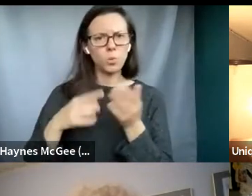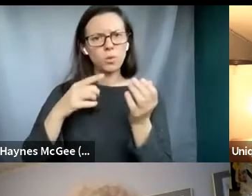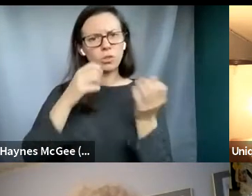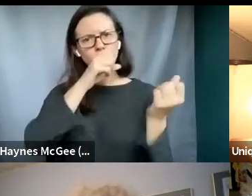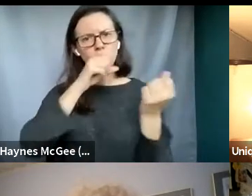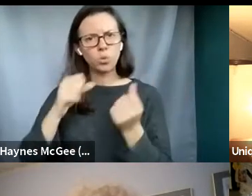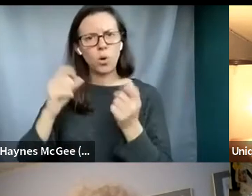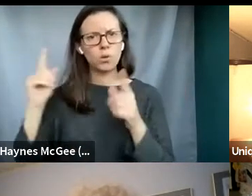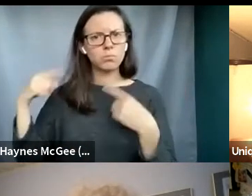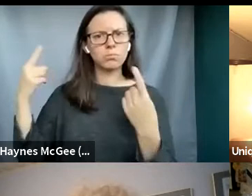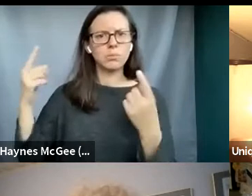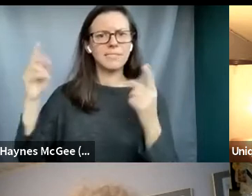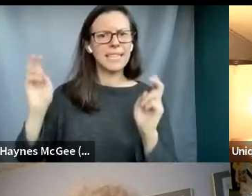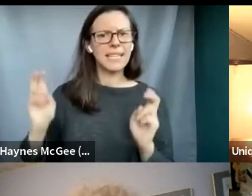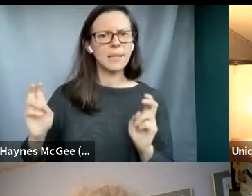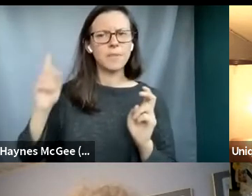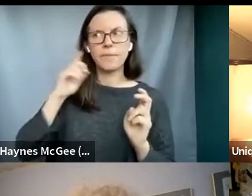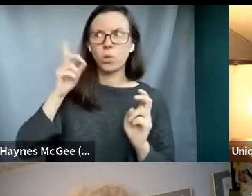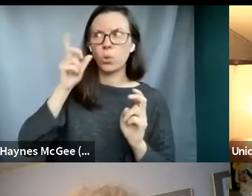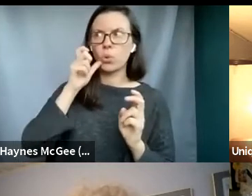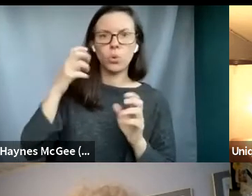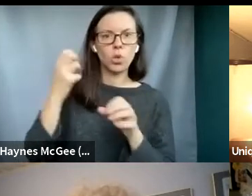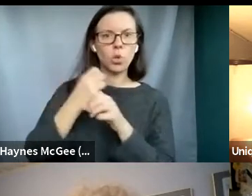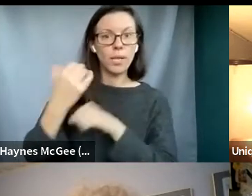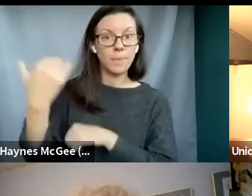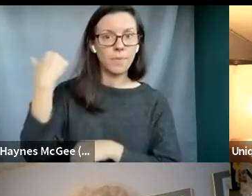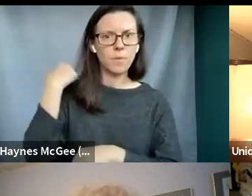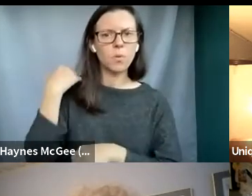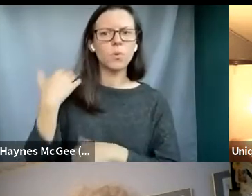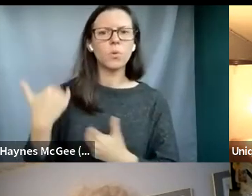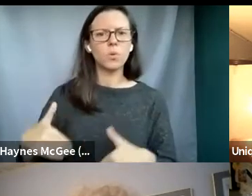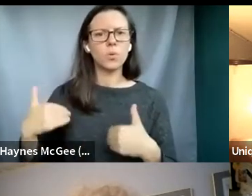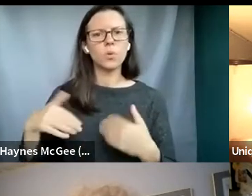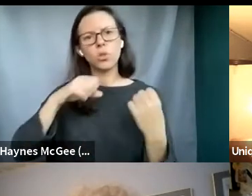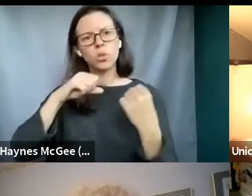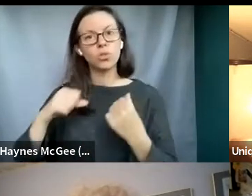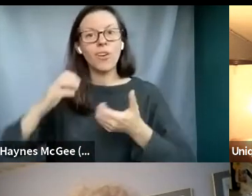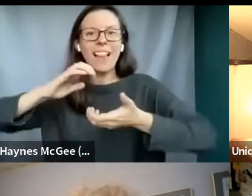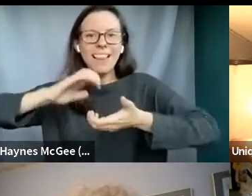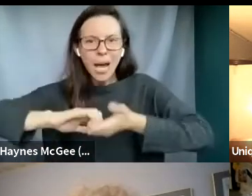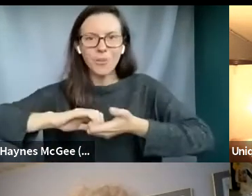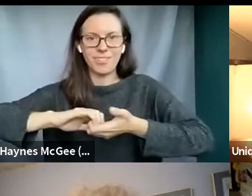themes throughout people in the past is just a really strong collaborative group so people